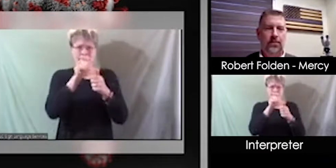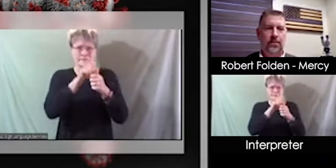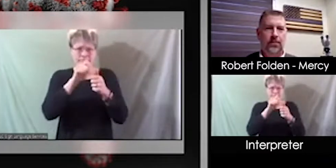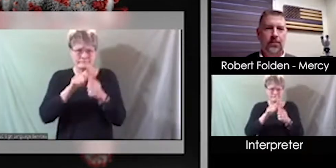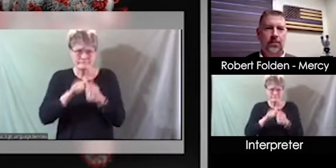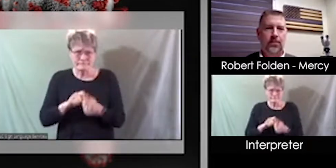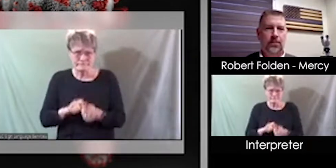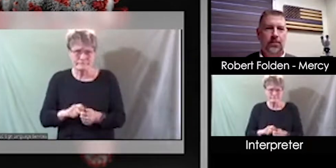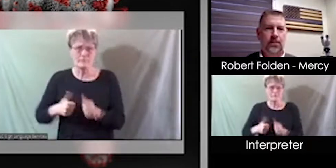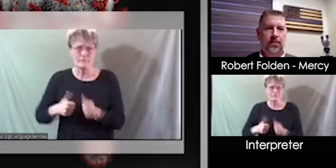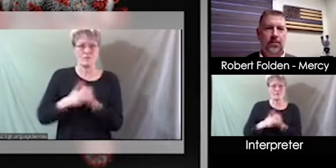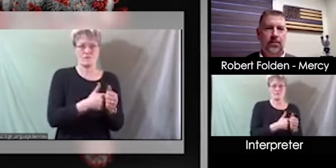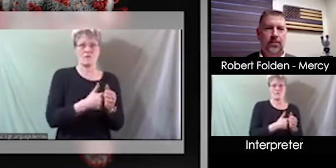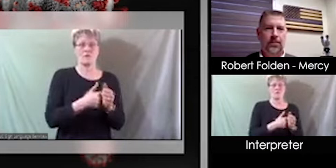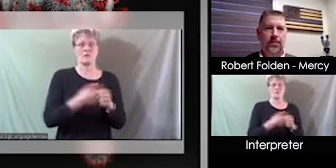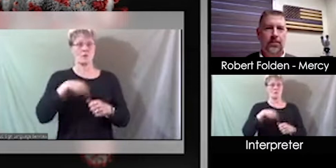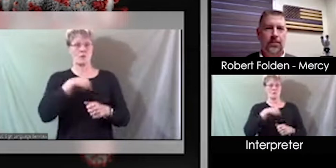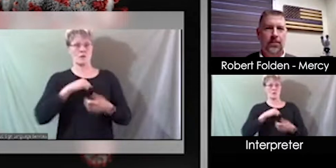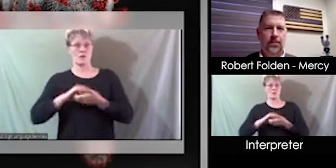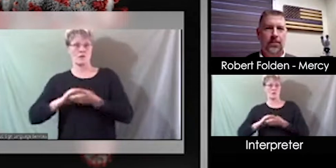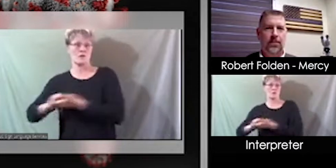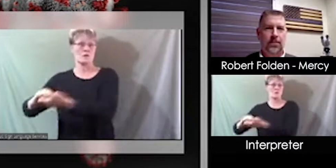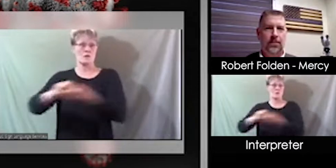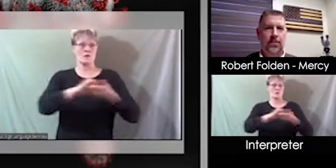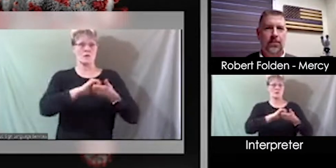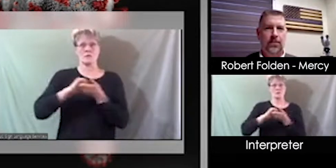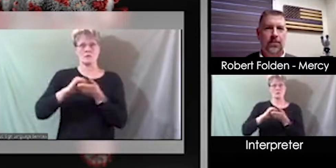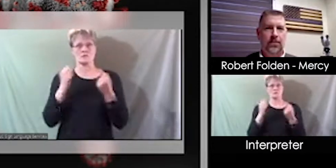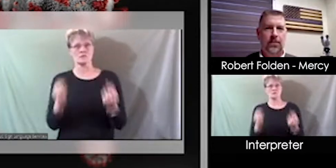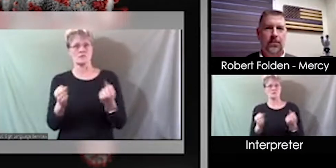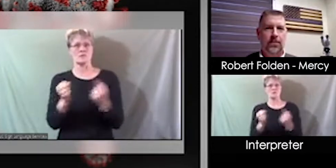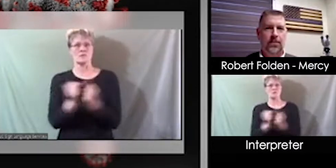the two Redding facilities in testing our surge plan and figuring